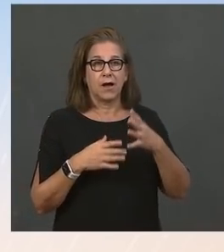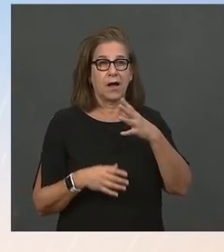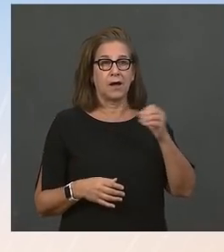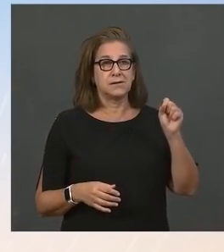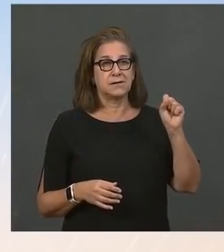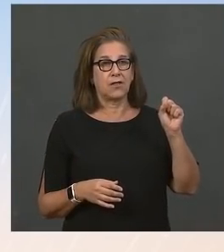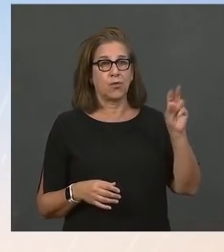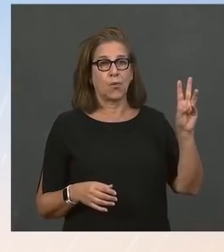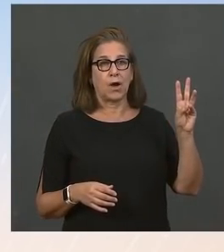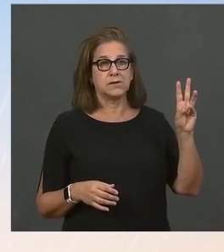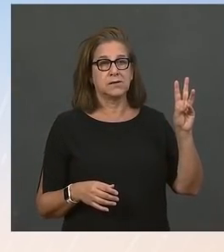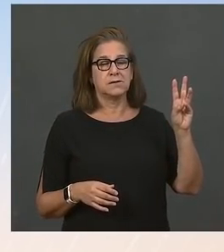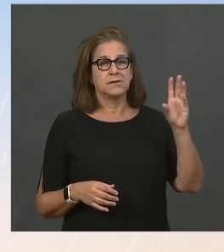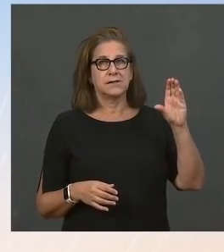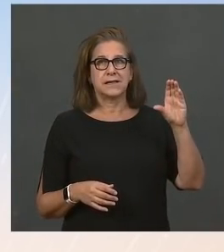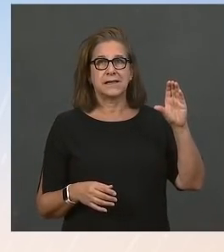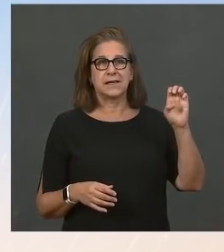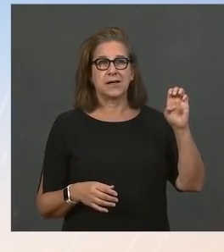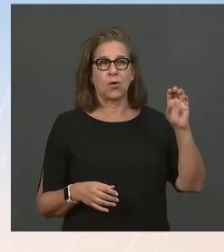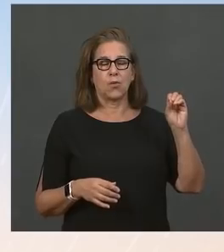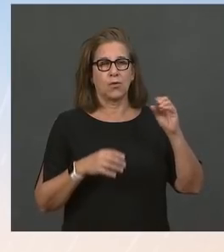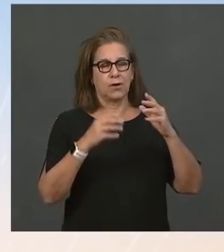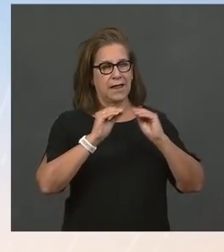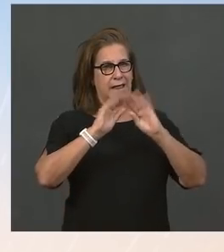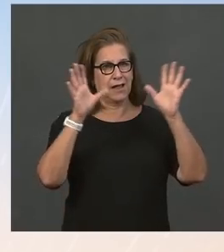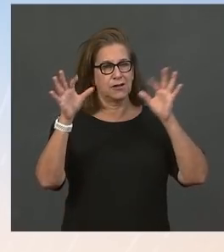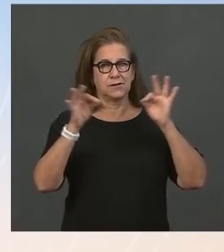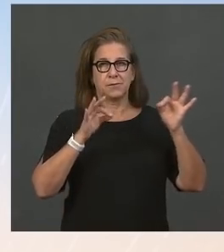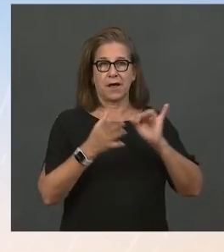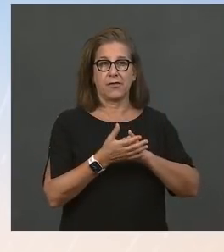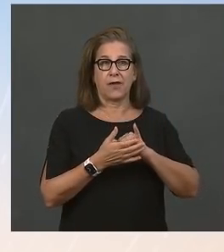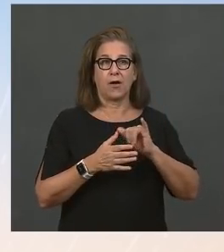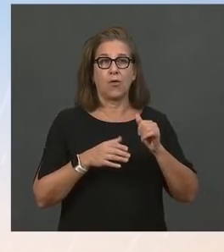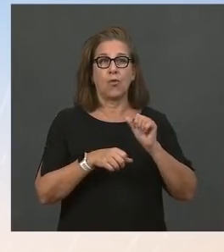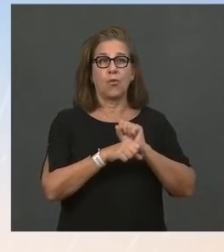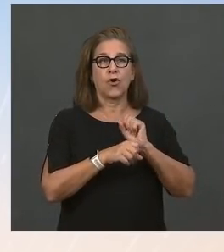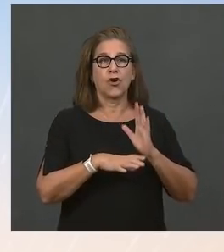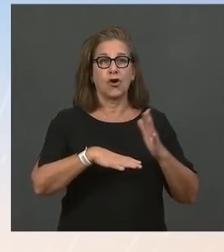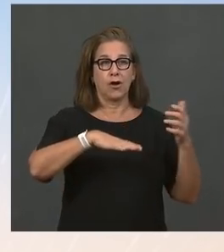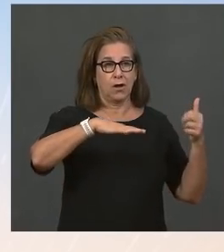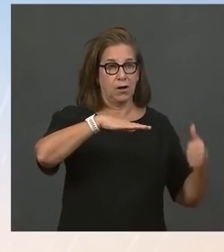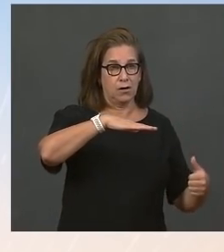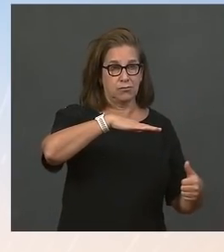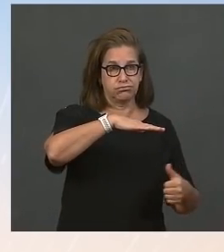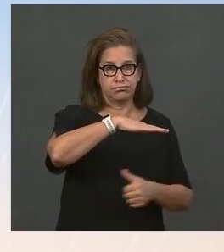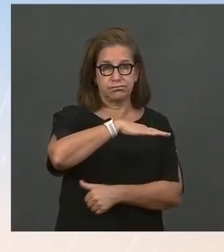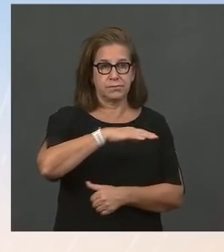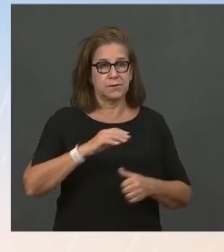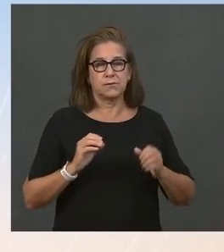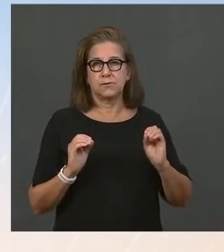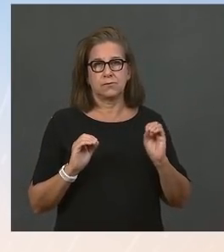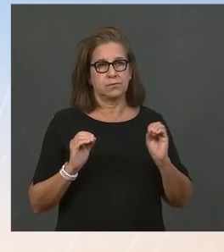their workers will not be -- there won't be a labor shortage. We've seen United Airlines implement this.